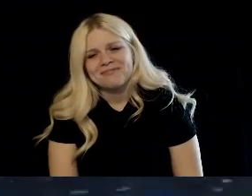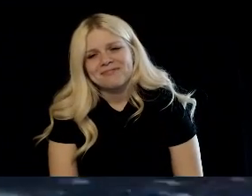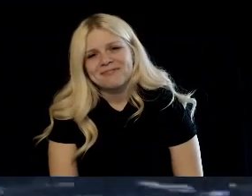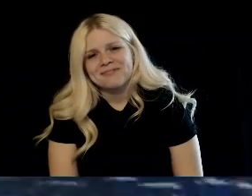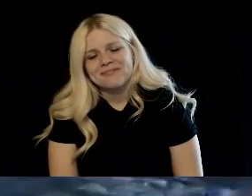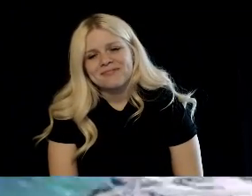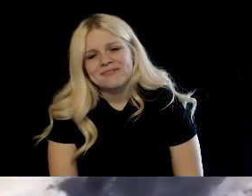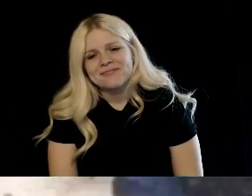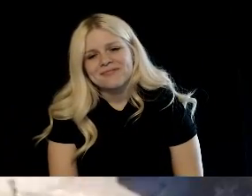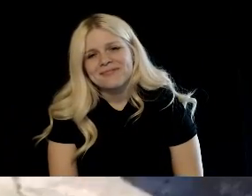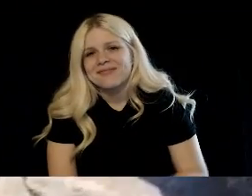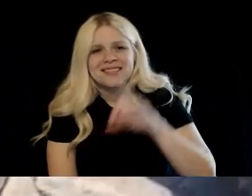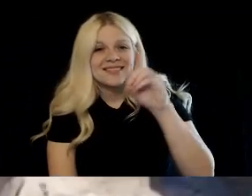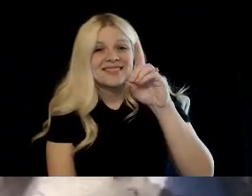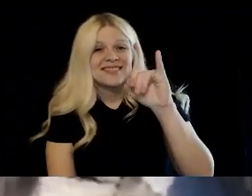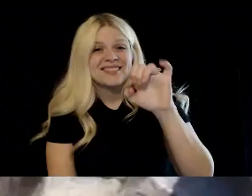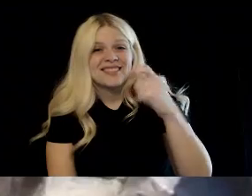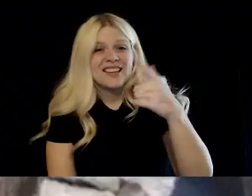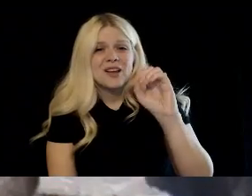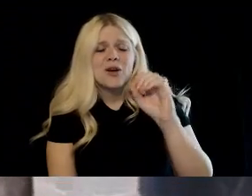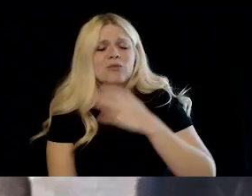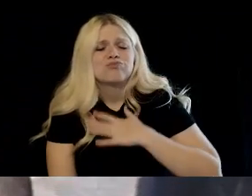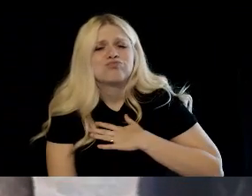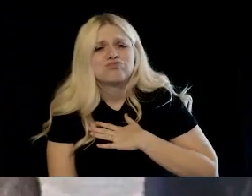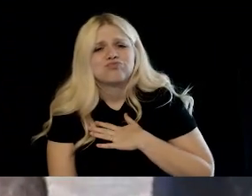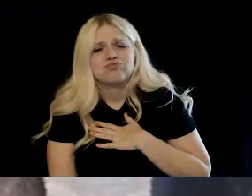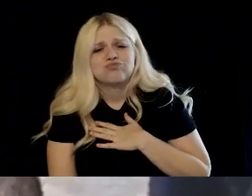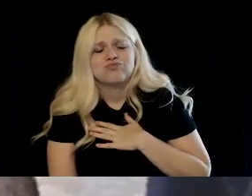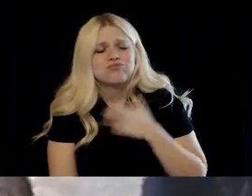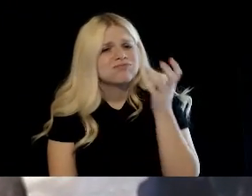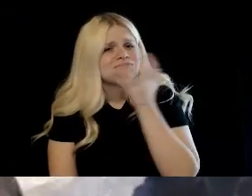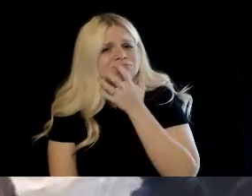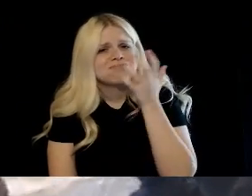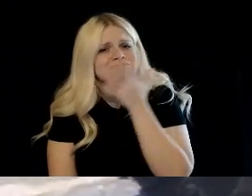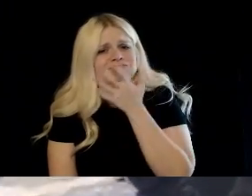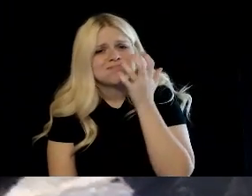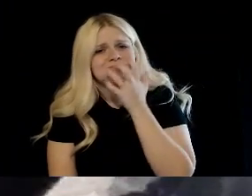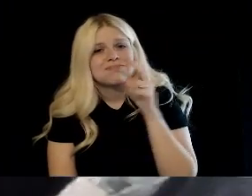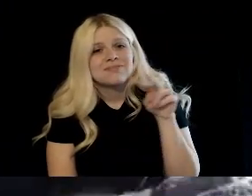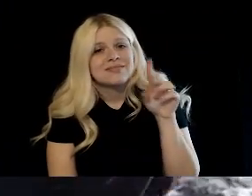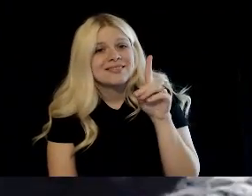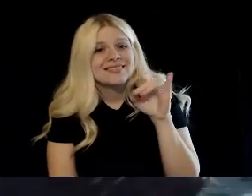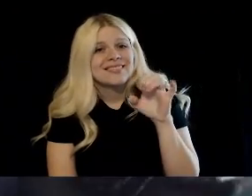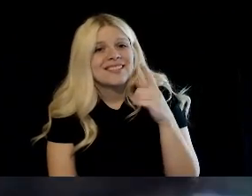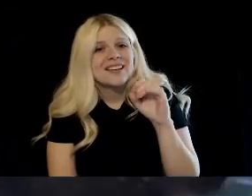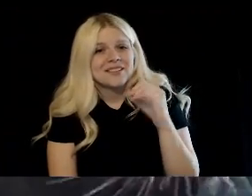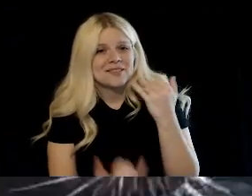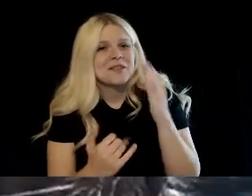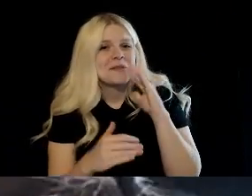Oh my gosh guys, we're gonna watch Diego paint. Michelle's back now, she's putting the mic on.